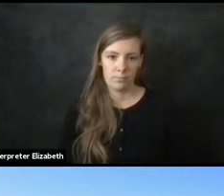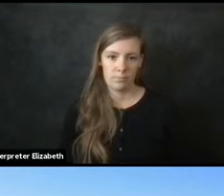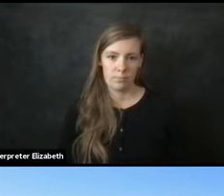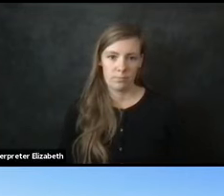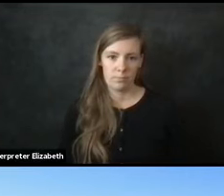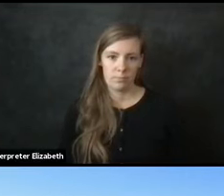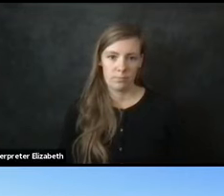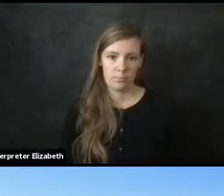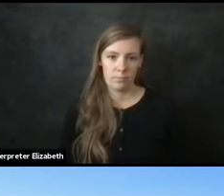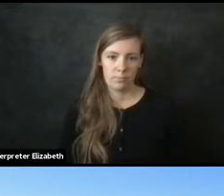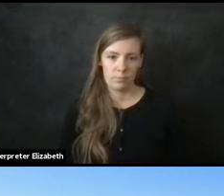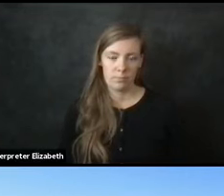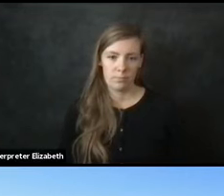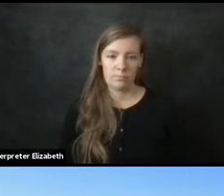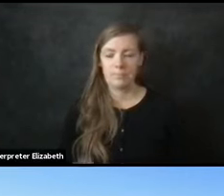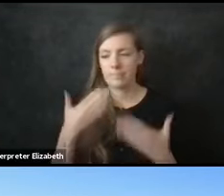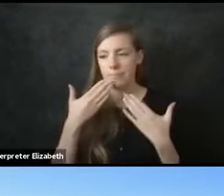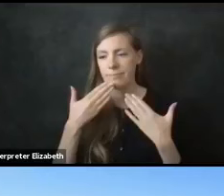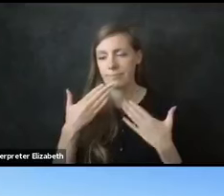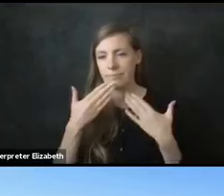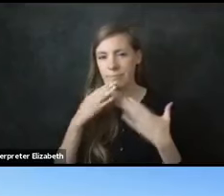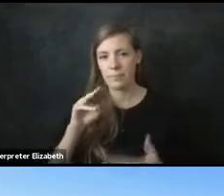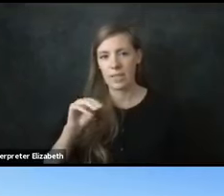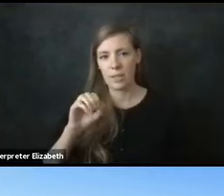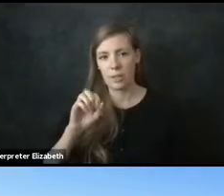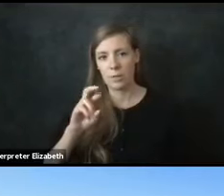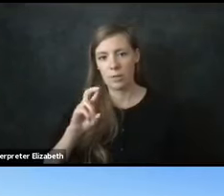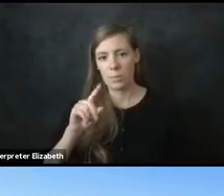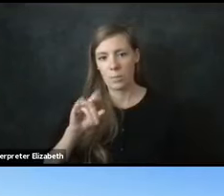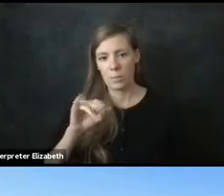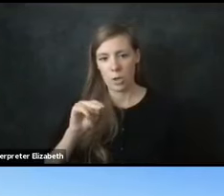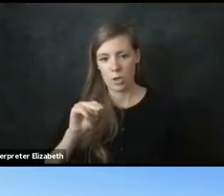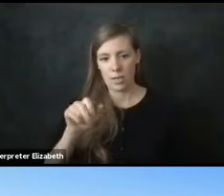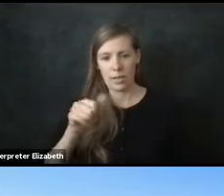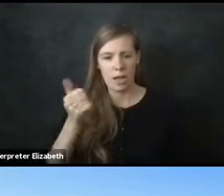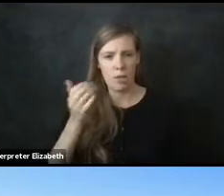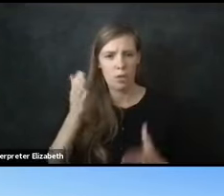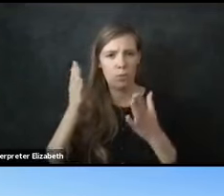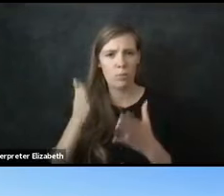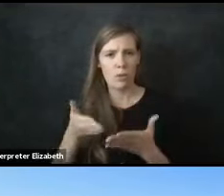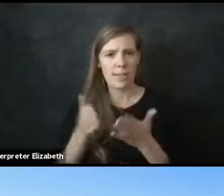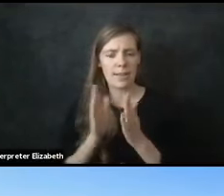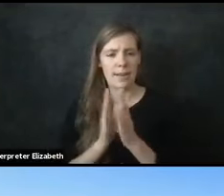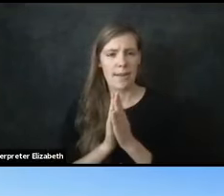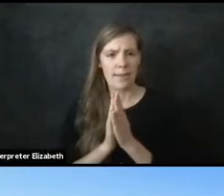Thank you for that question. Martin Ada Vaziri asks in the San Francisco Chronicle. Yes. Dr.